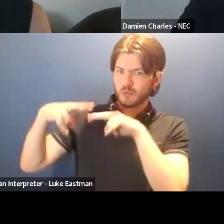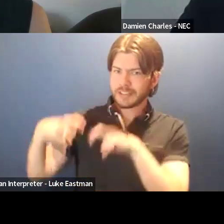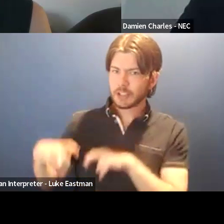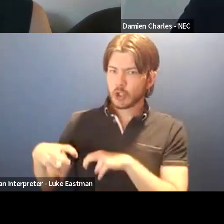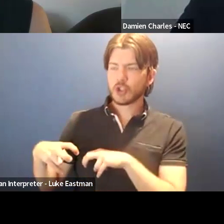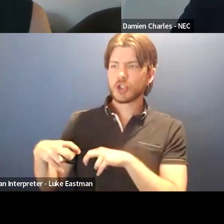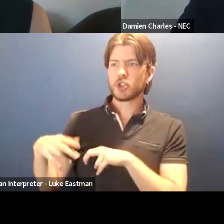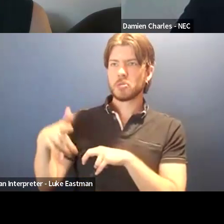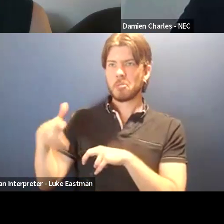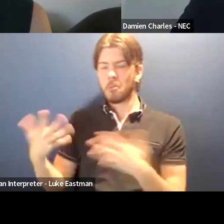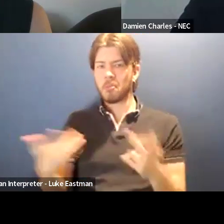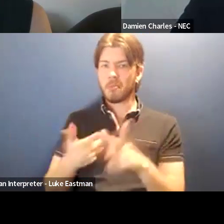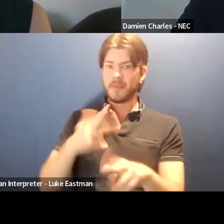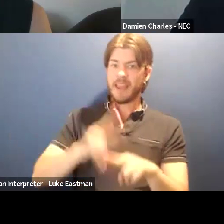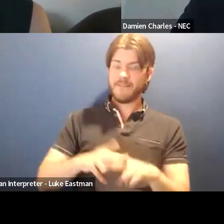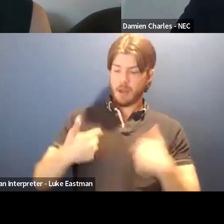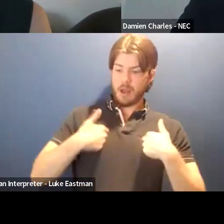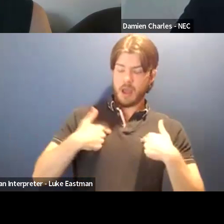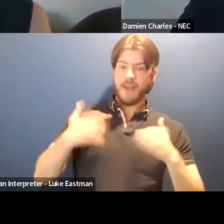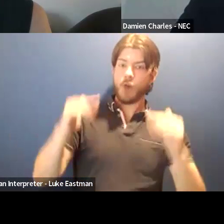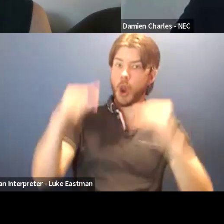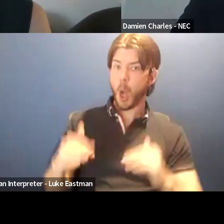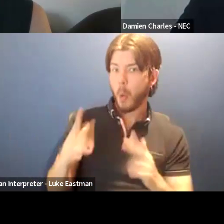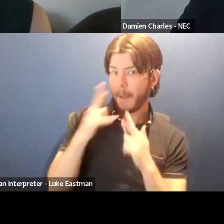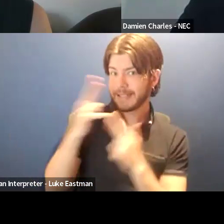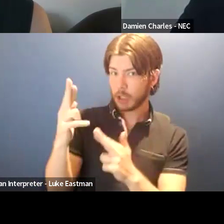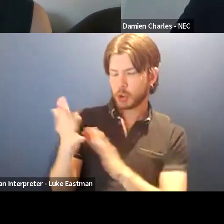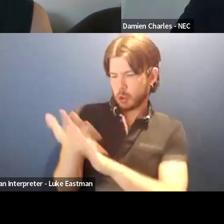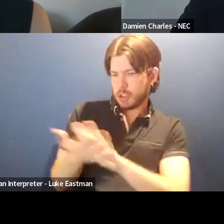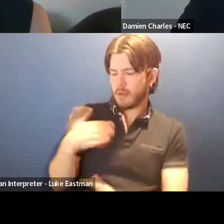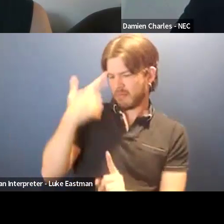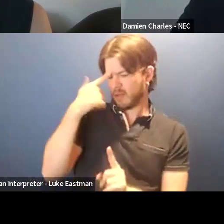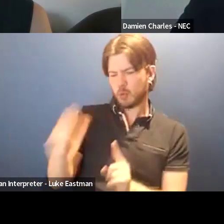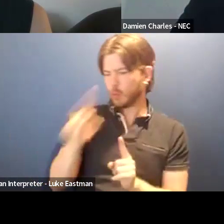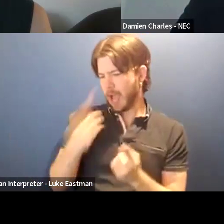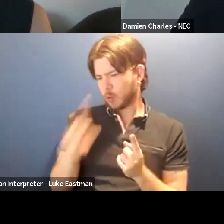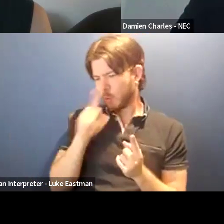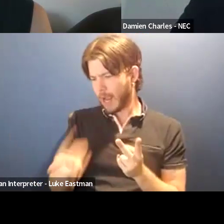expectations for young people with